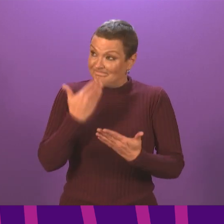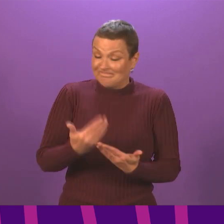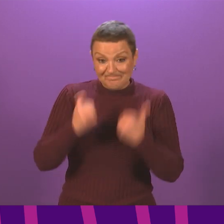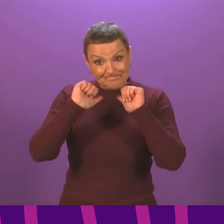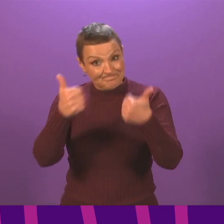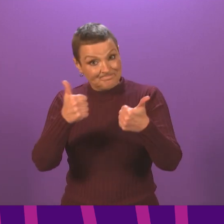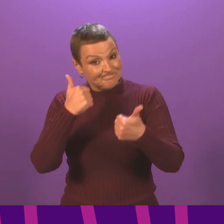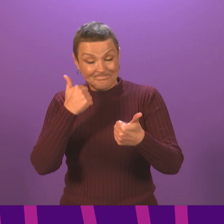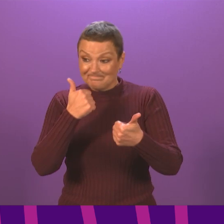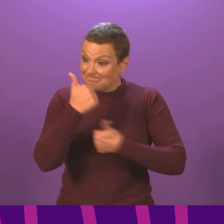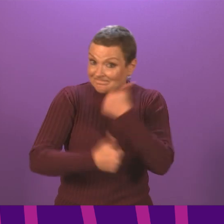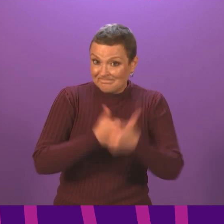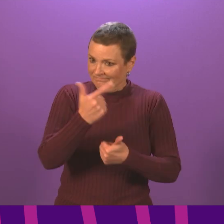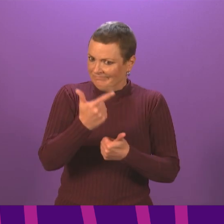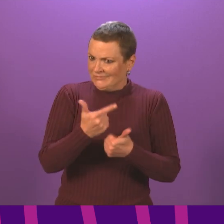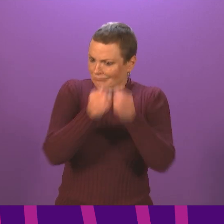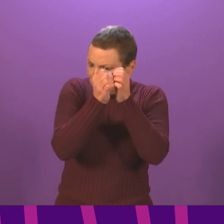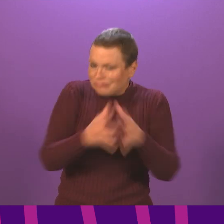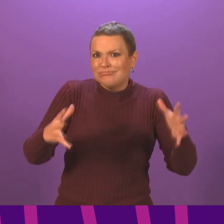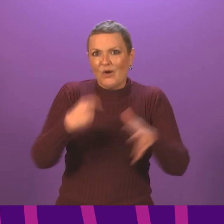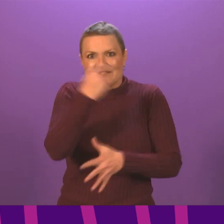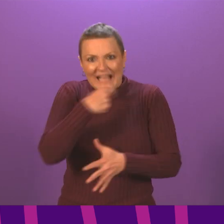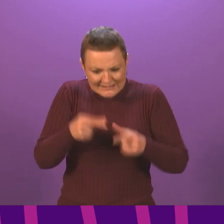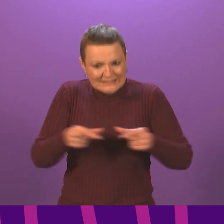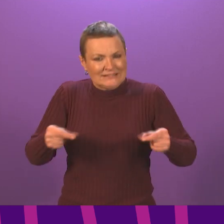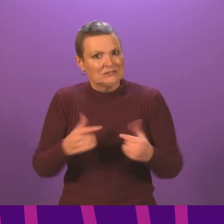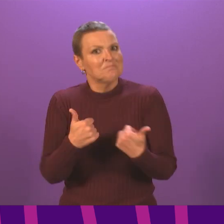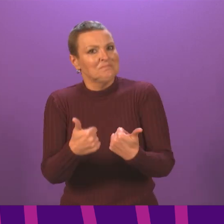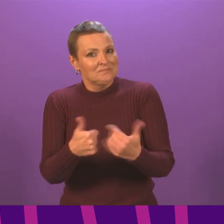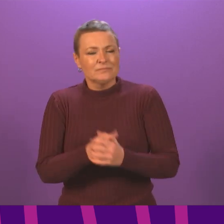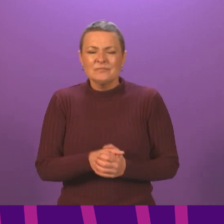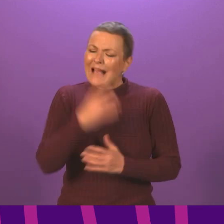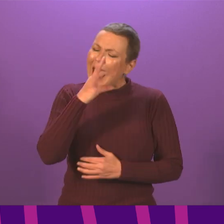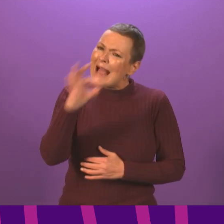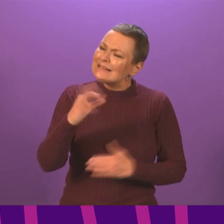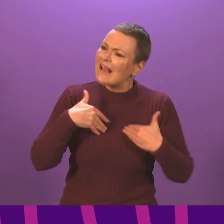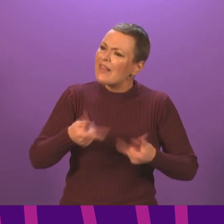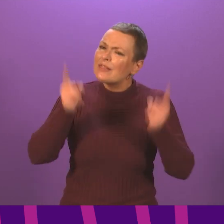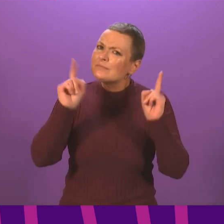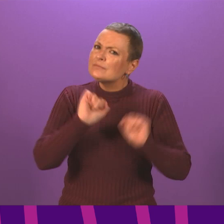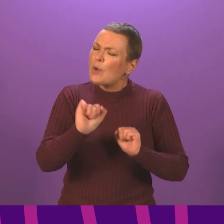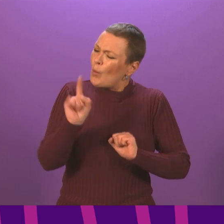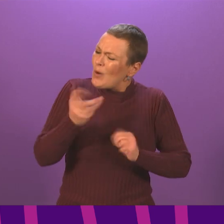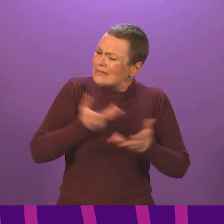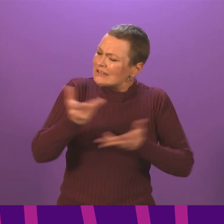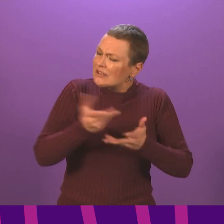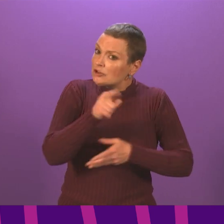expansion of the testing programme. What discussion has the Scottish Government had with NHS Fife